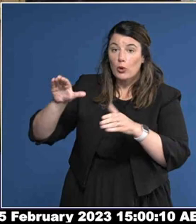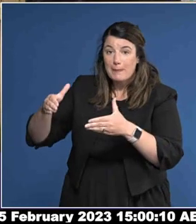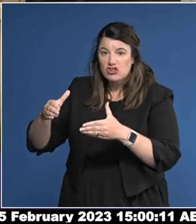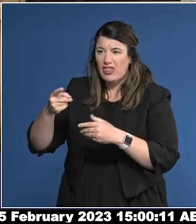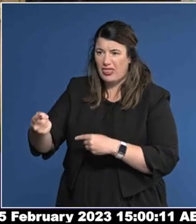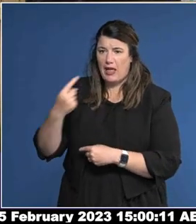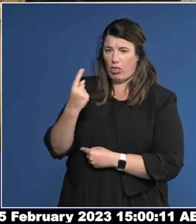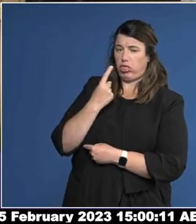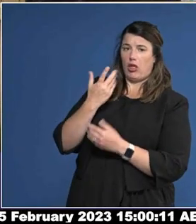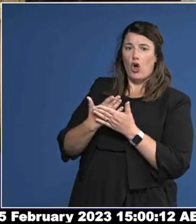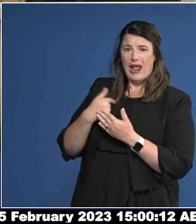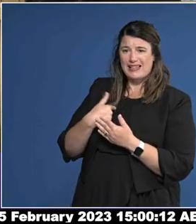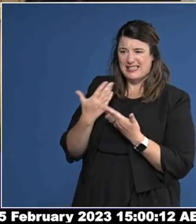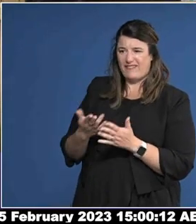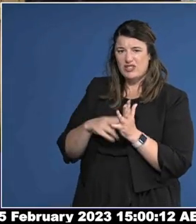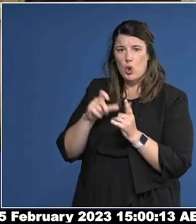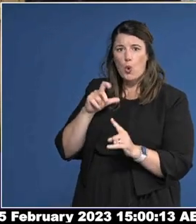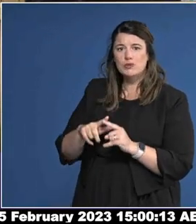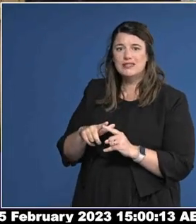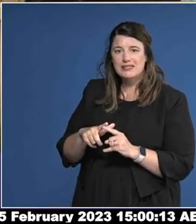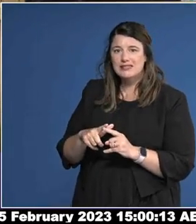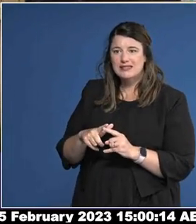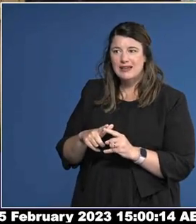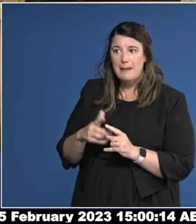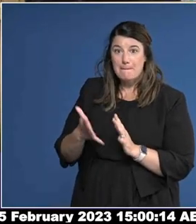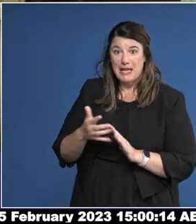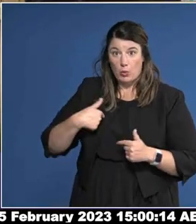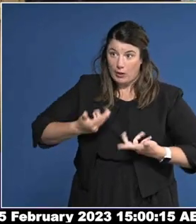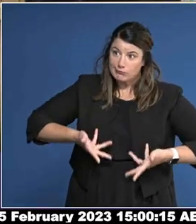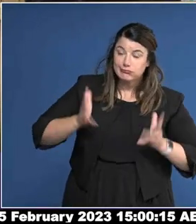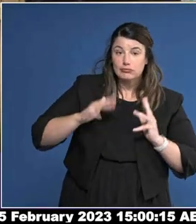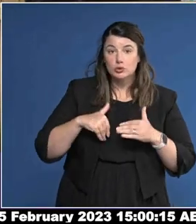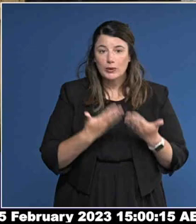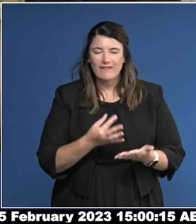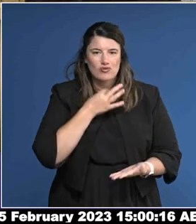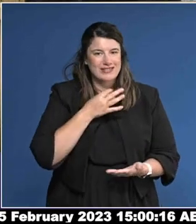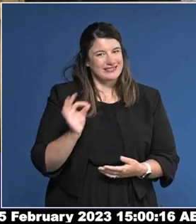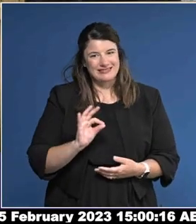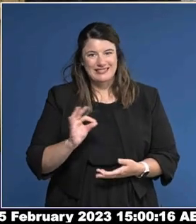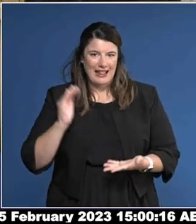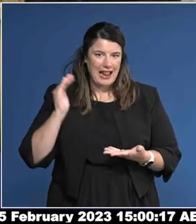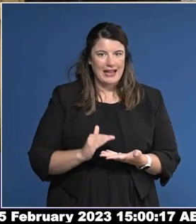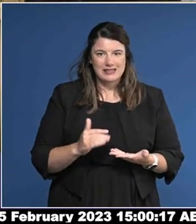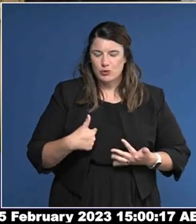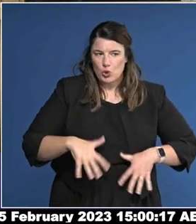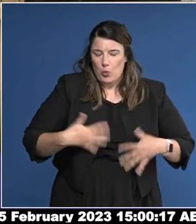actually helping organisations facilitate that whole sort of dignity of risk culture that you actually want in the organisation around service delivery.